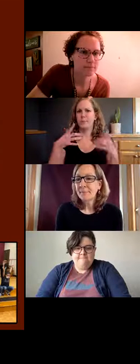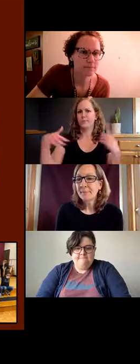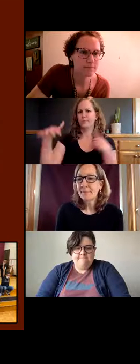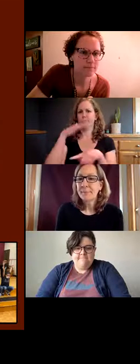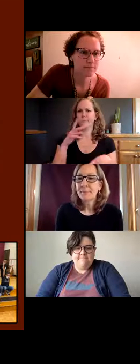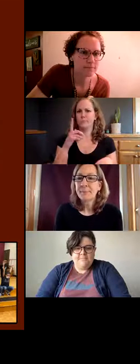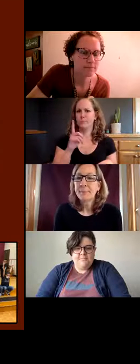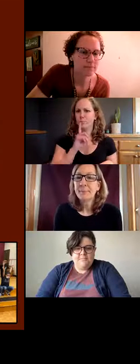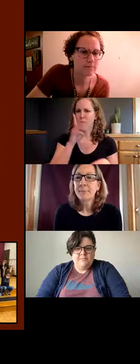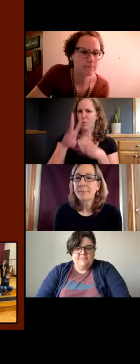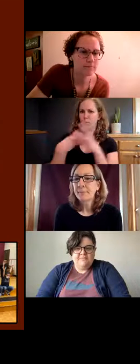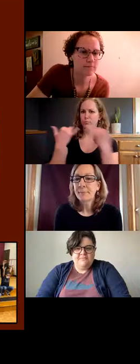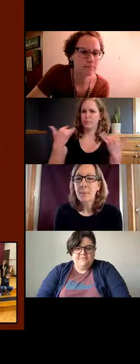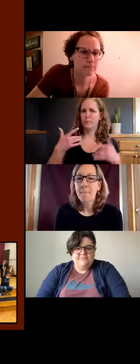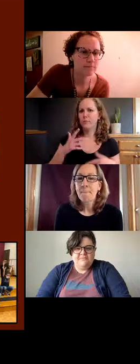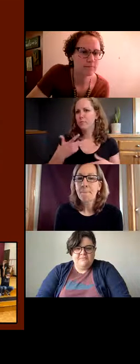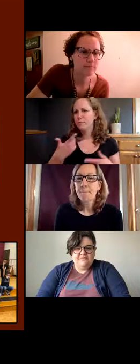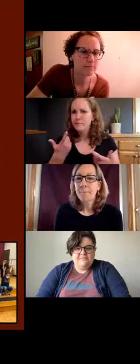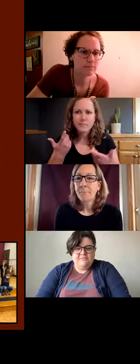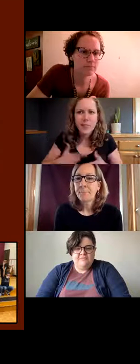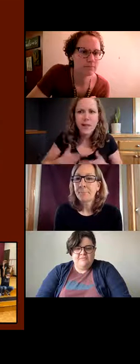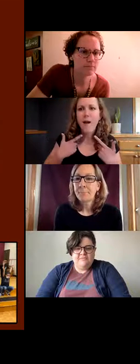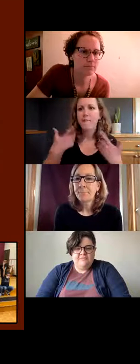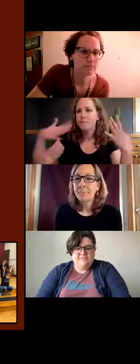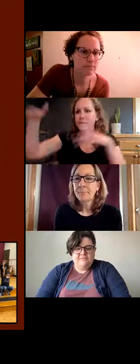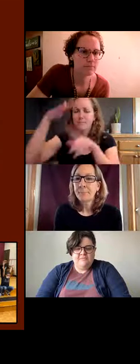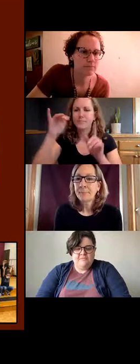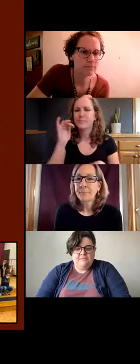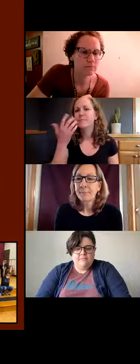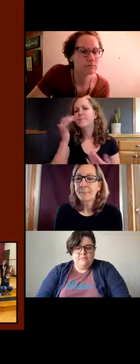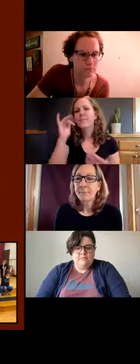what we are doing out in the community and what's happening in the world, what's happening in the